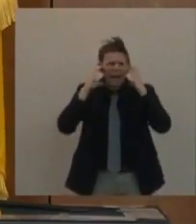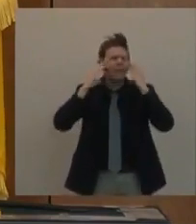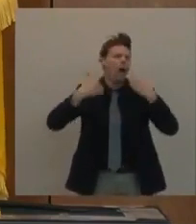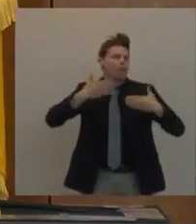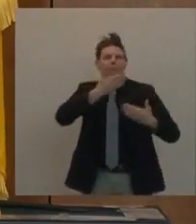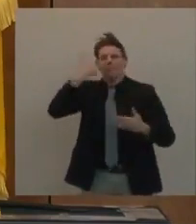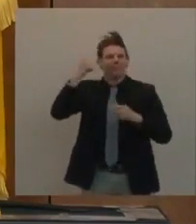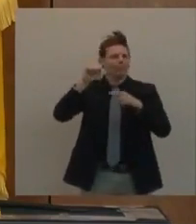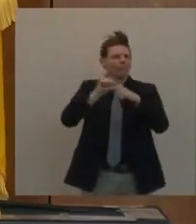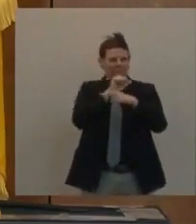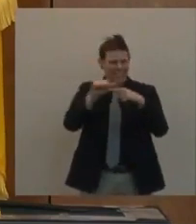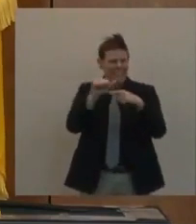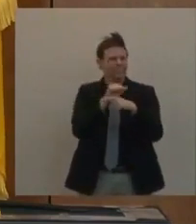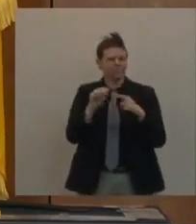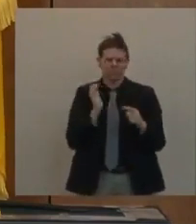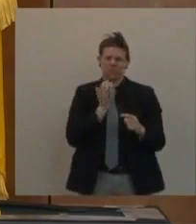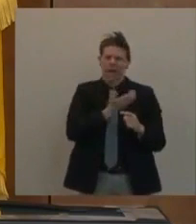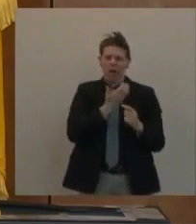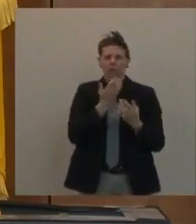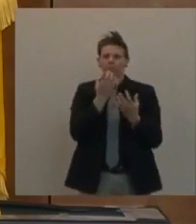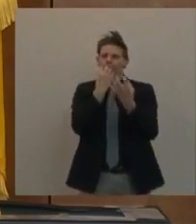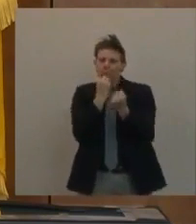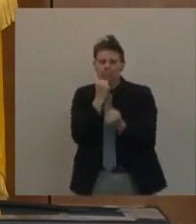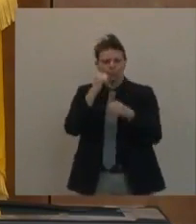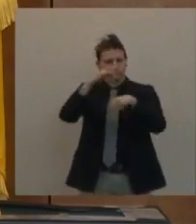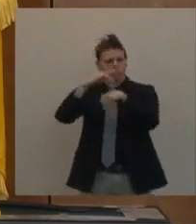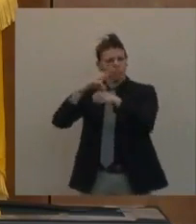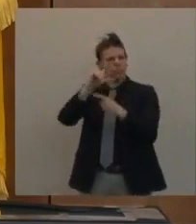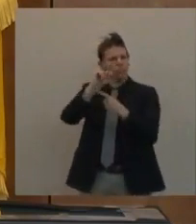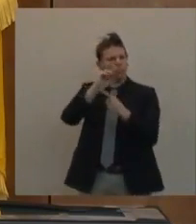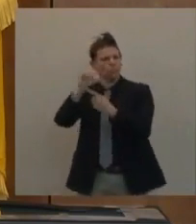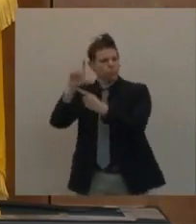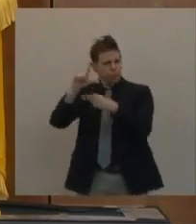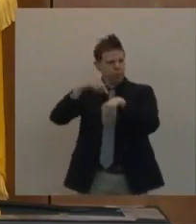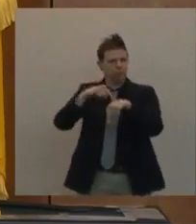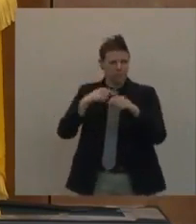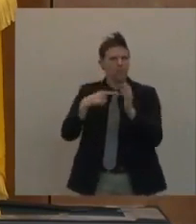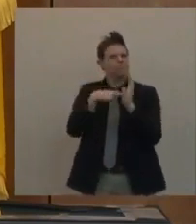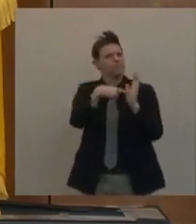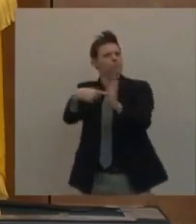THEM. AND WE DO THINK IT IS THE BEST PRACTICE TOOL.